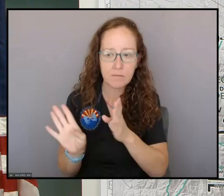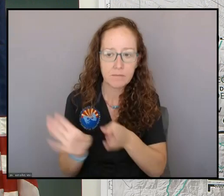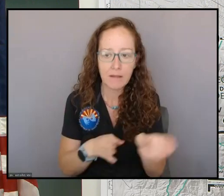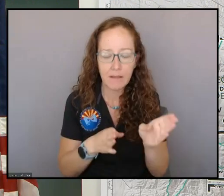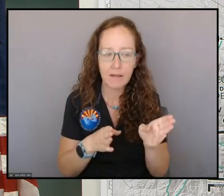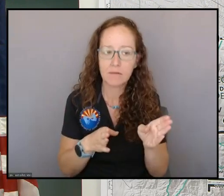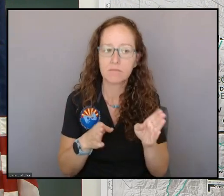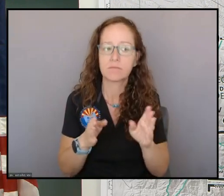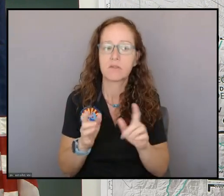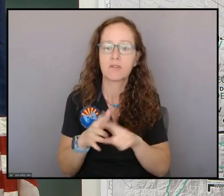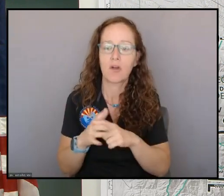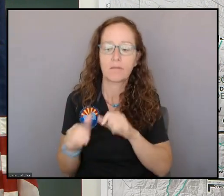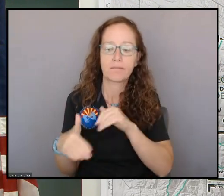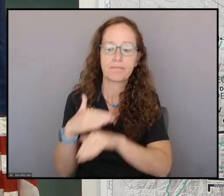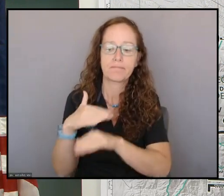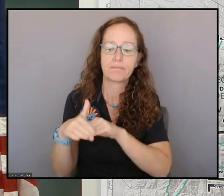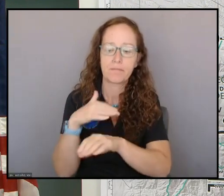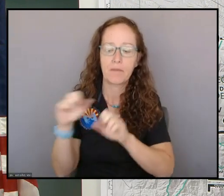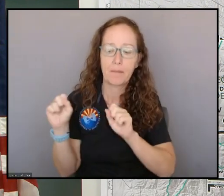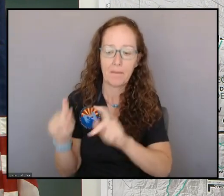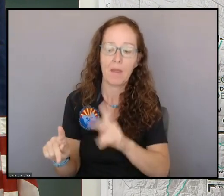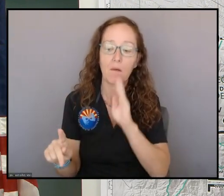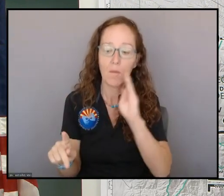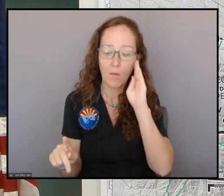confident that over the next few days you will start seeing